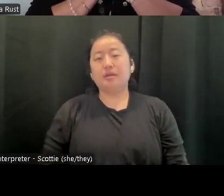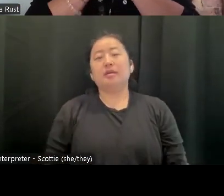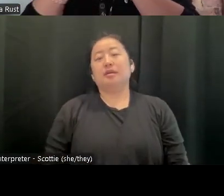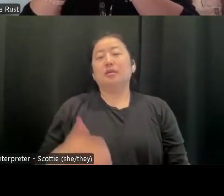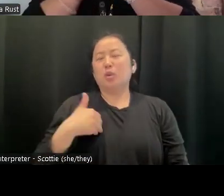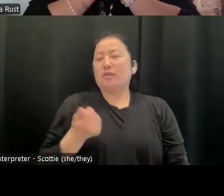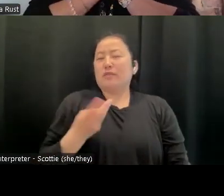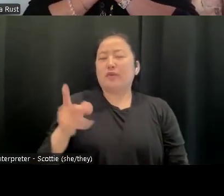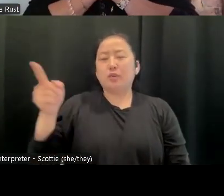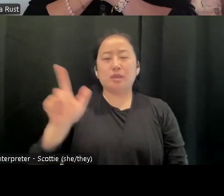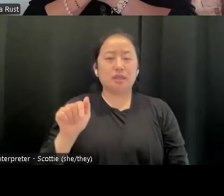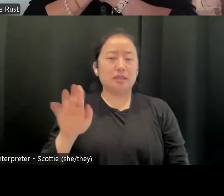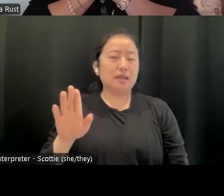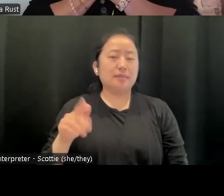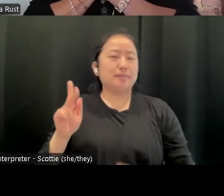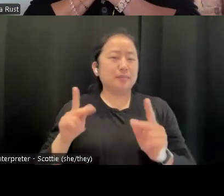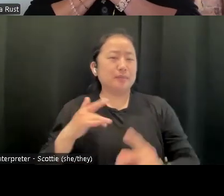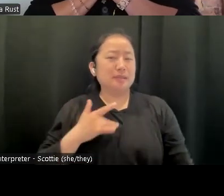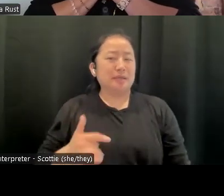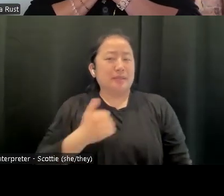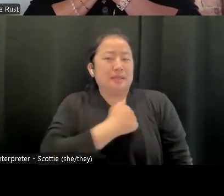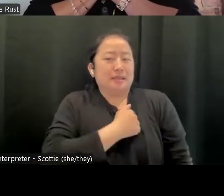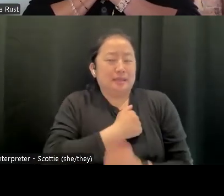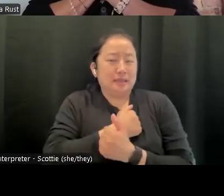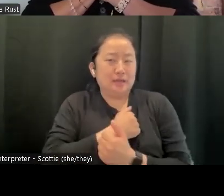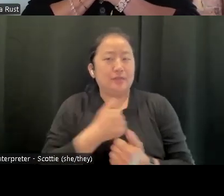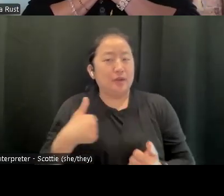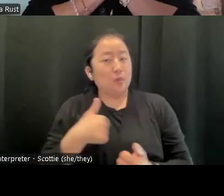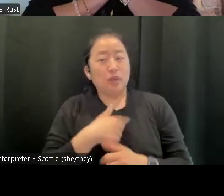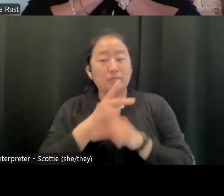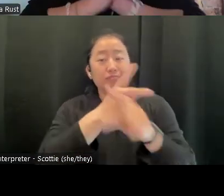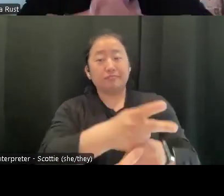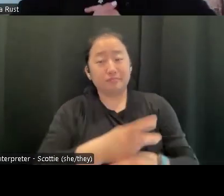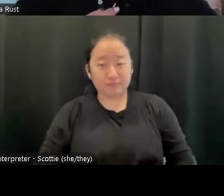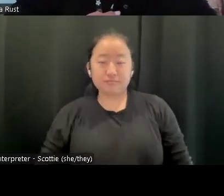and people love them and we do loan them out, so it's super cool.